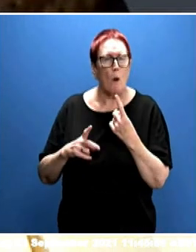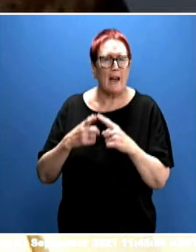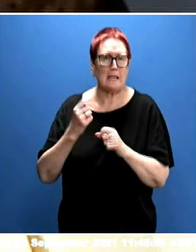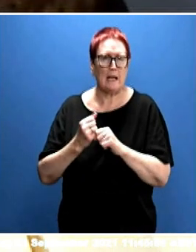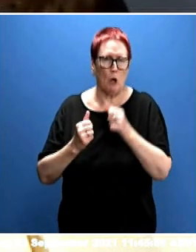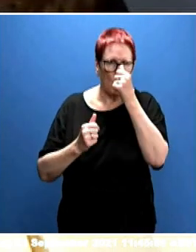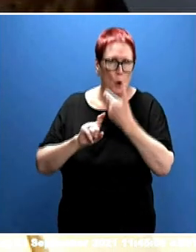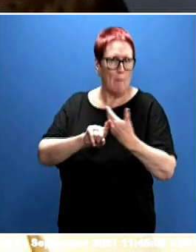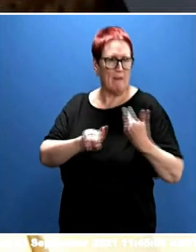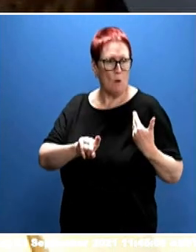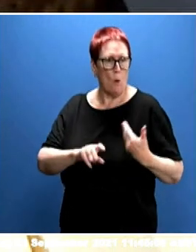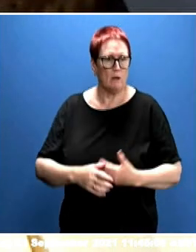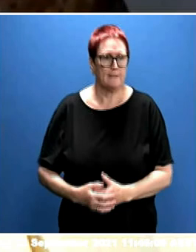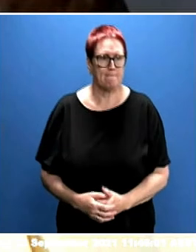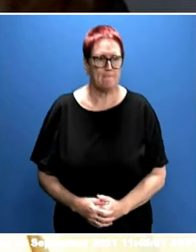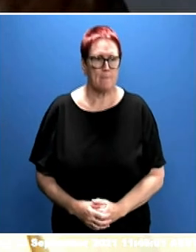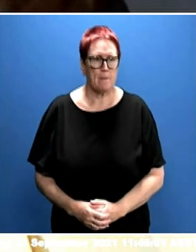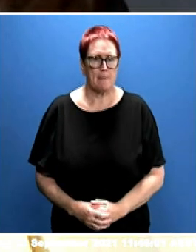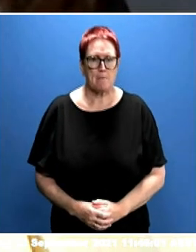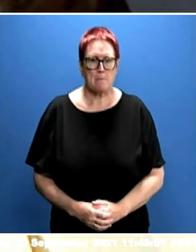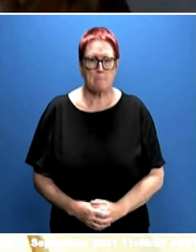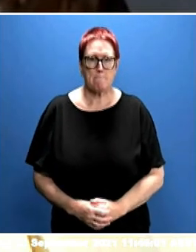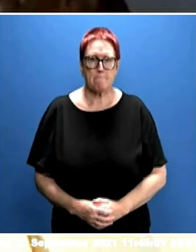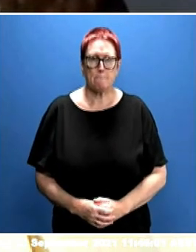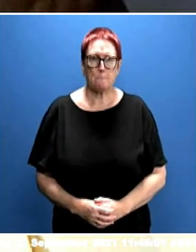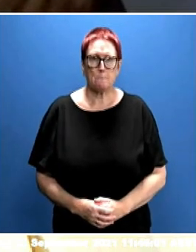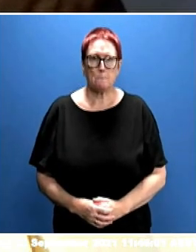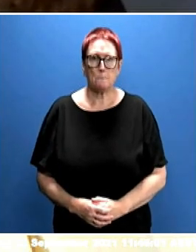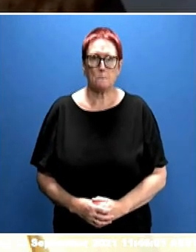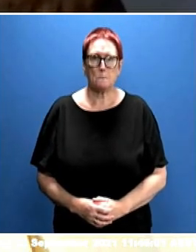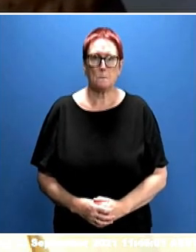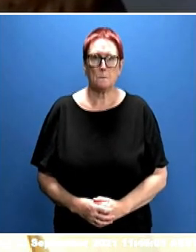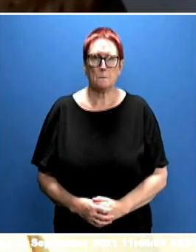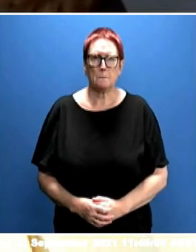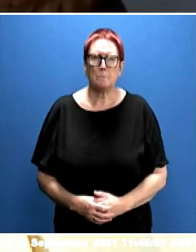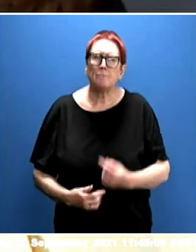Yes, Ms Greenoff, can you tell us about that example?